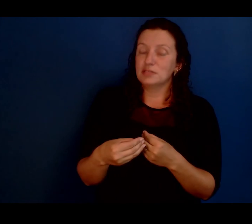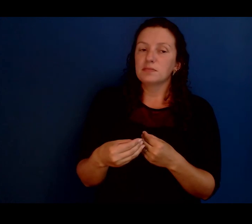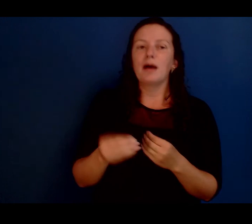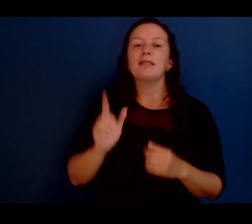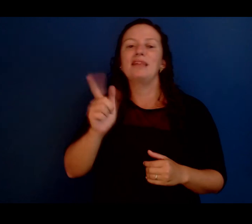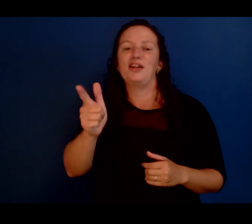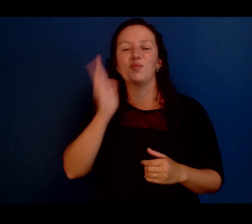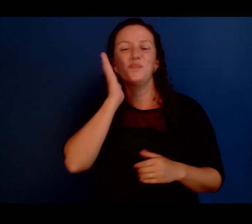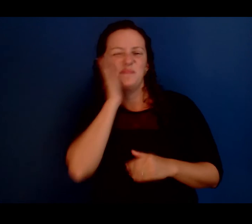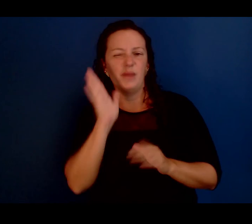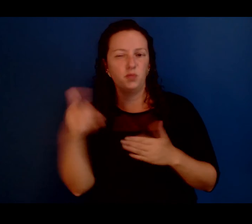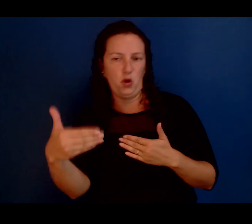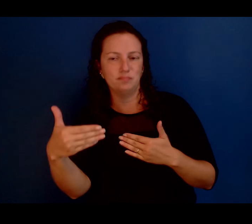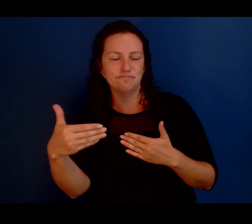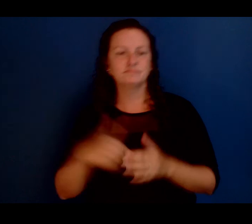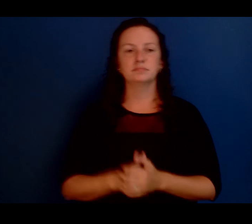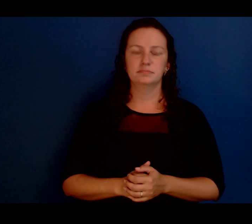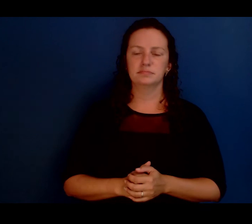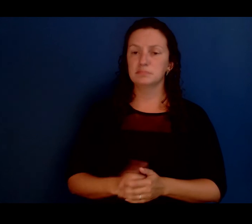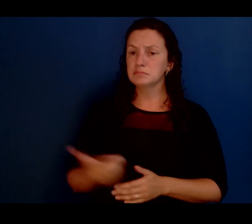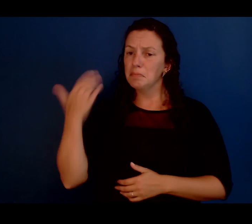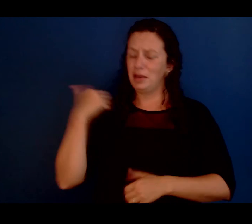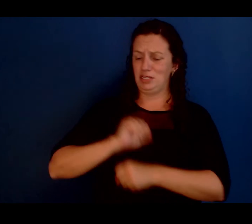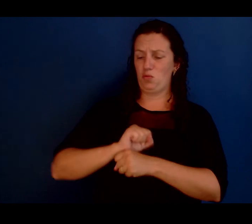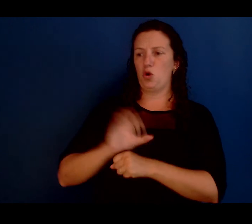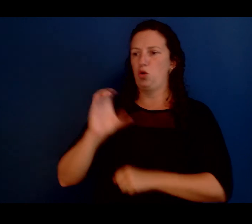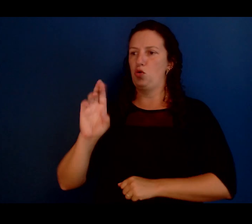I was sort of in a corporate job that was taking quite a bit